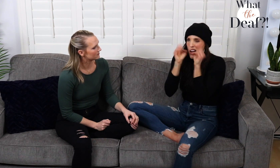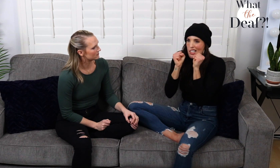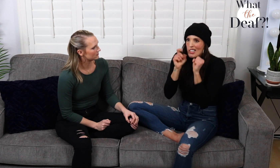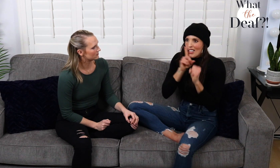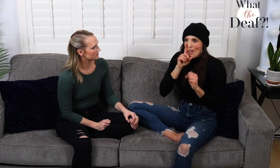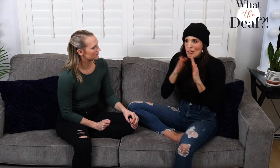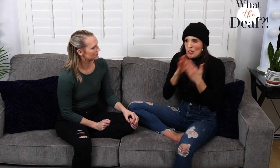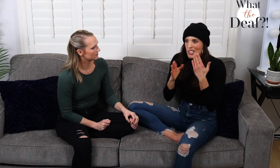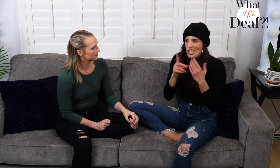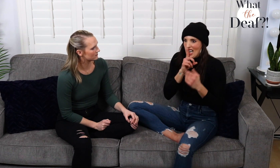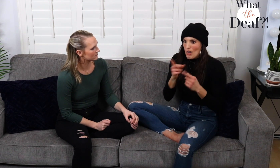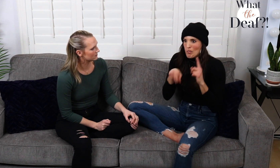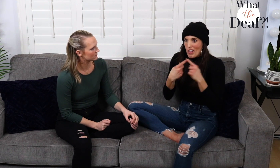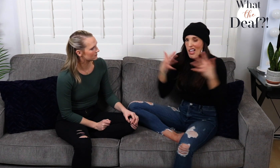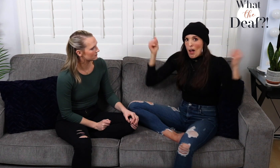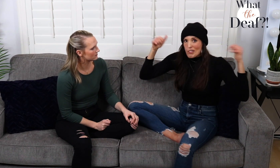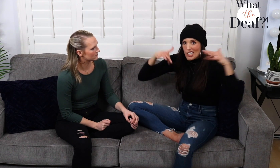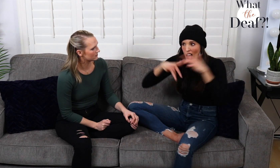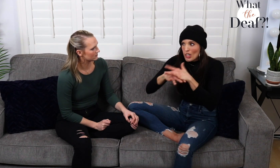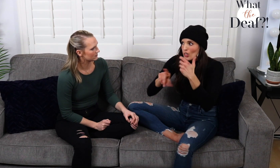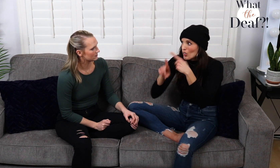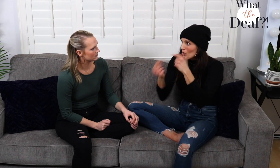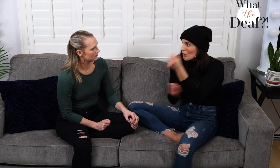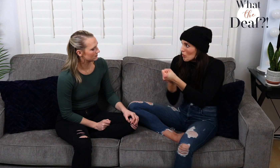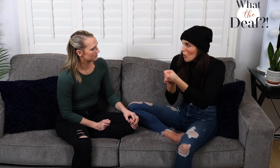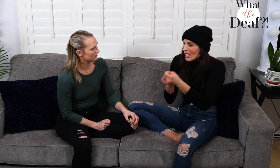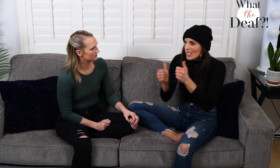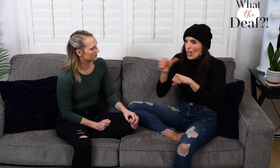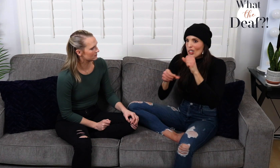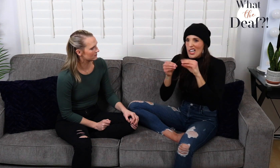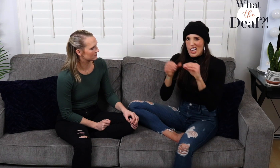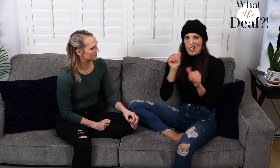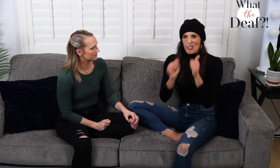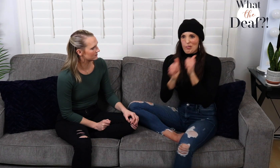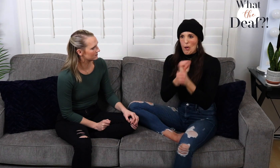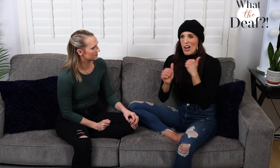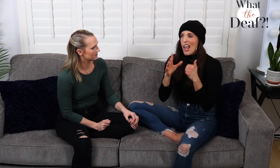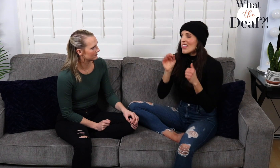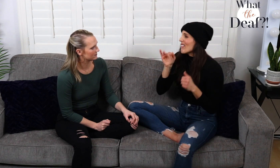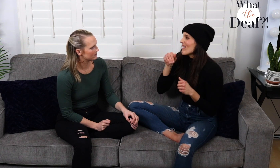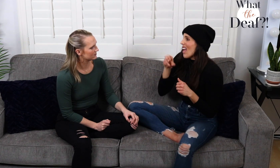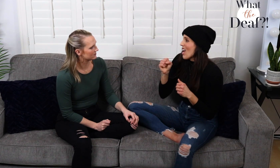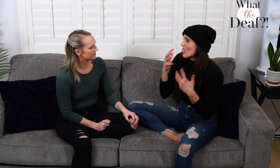amazing the Deaf Community is when we all come together to support one another in the sport